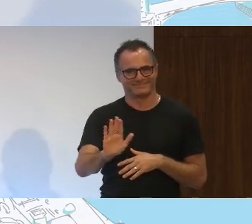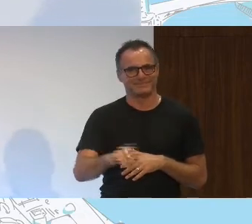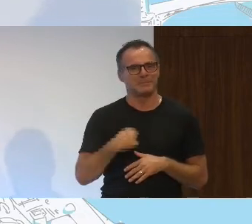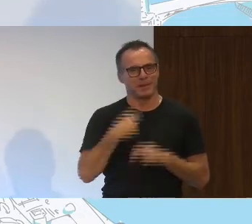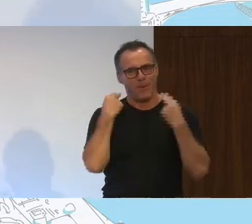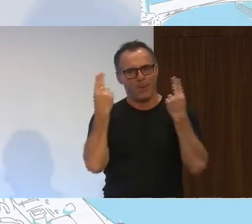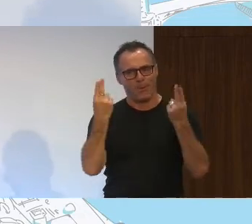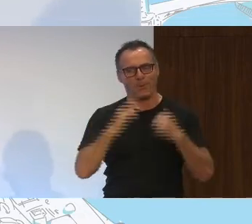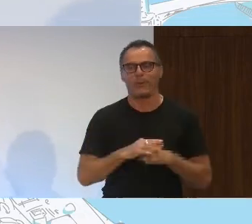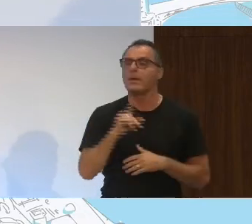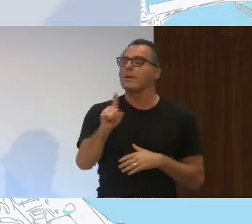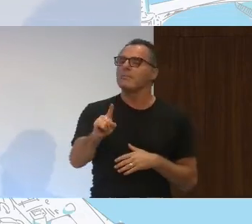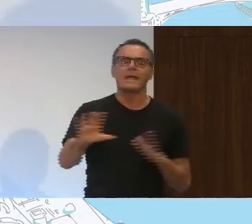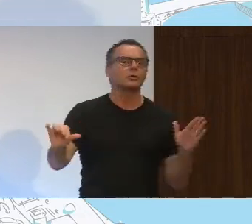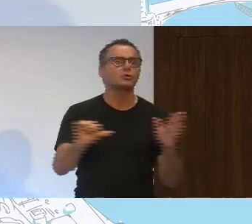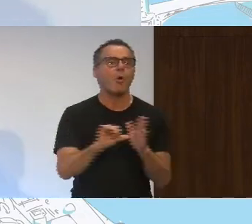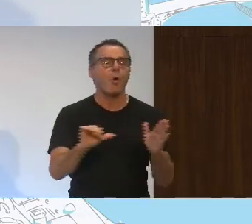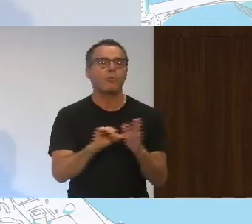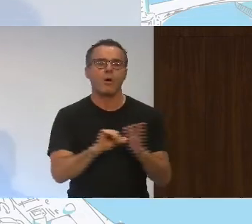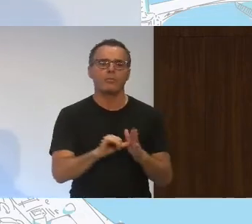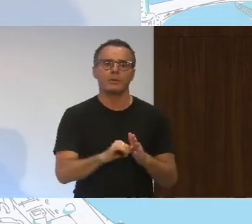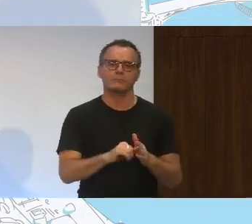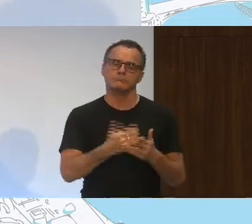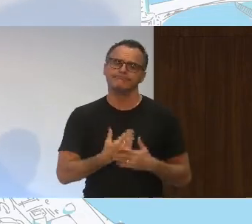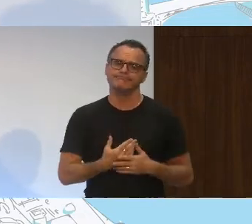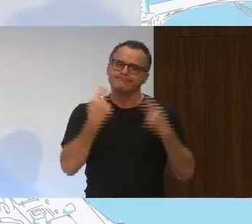and I have no problem fronting that and being the front face of it.